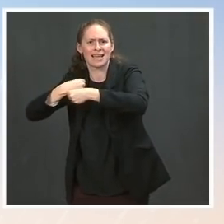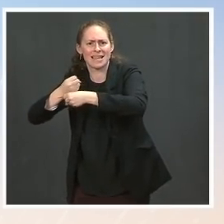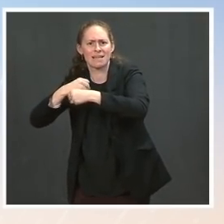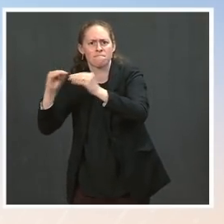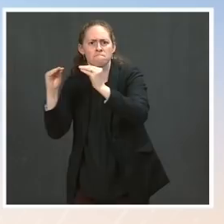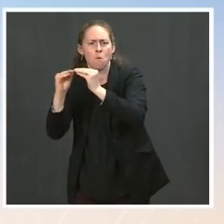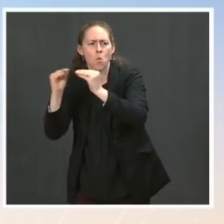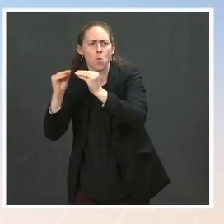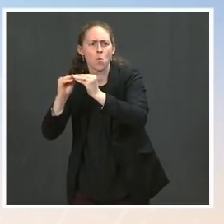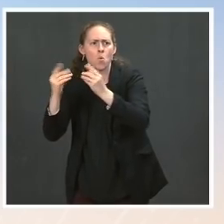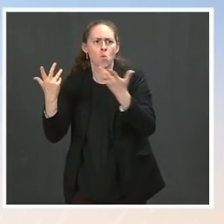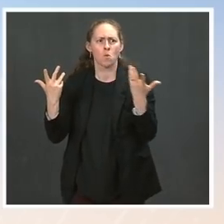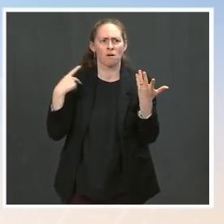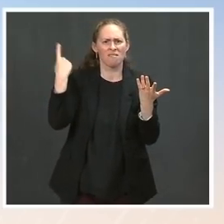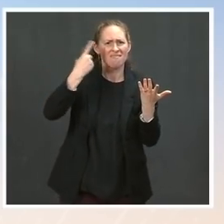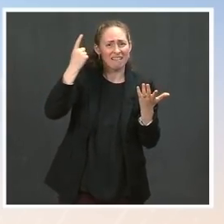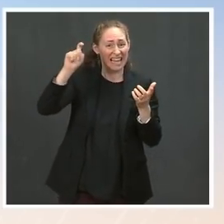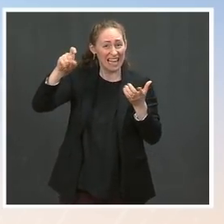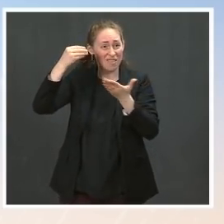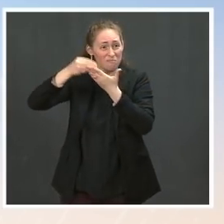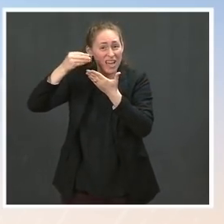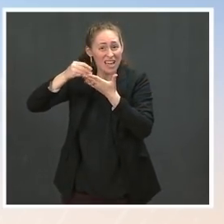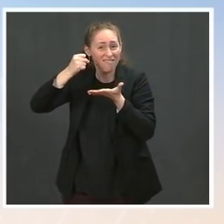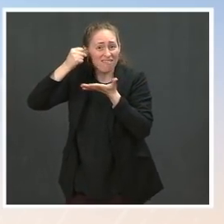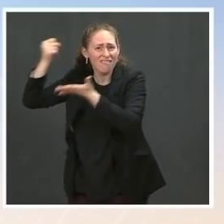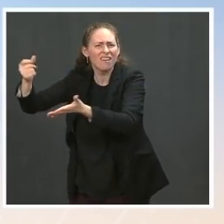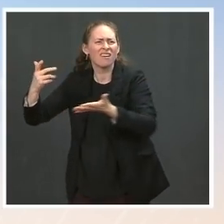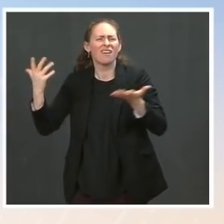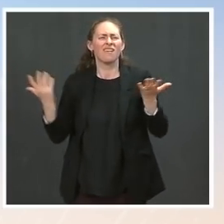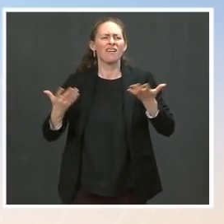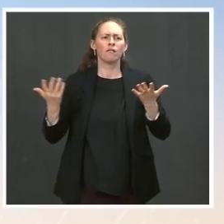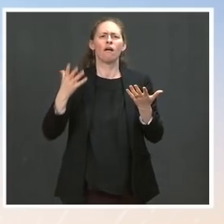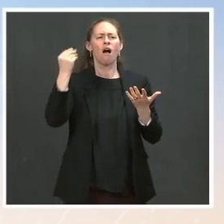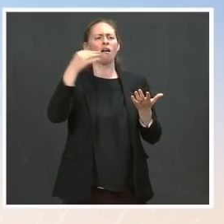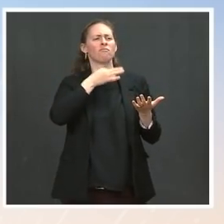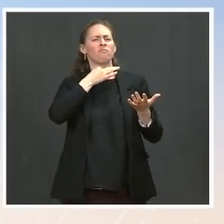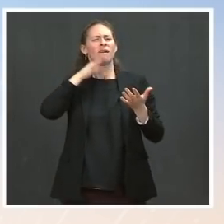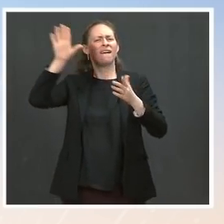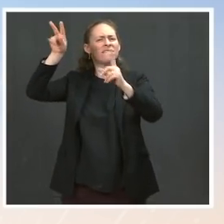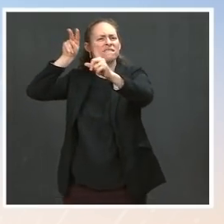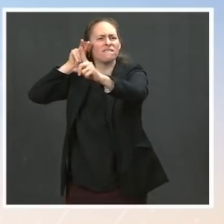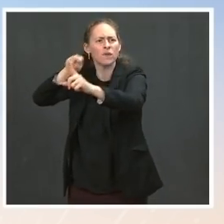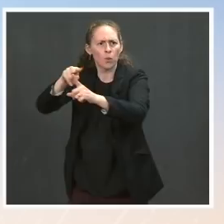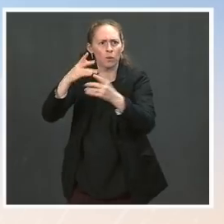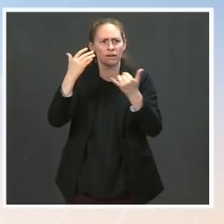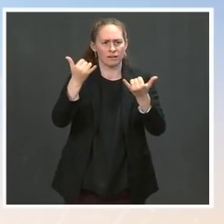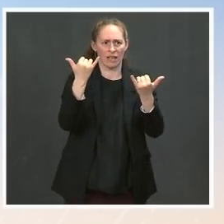And then, does the President see the shortage as a national security issue? Ms. Psaki: We certainly do.